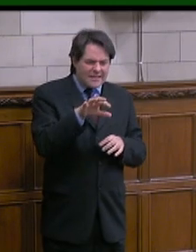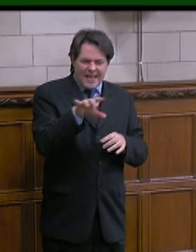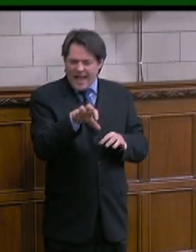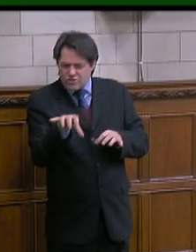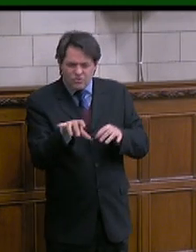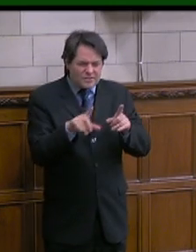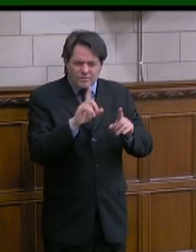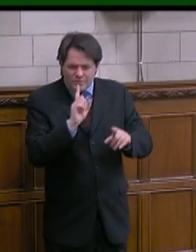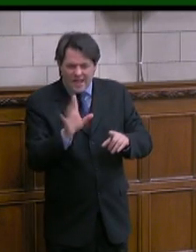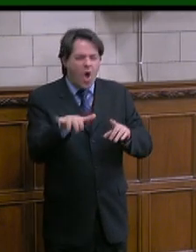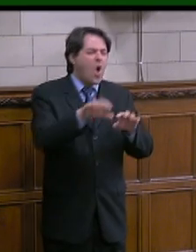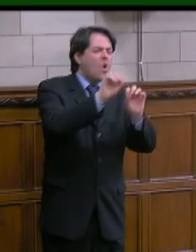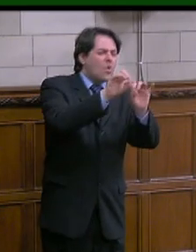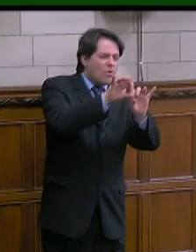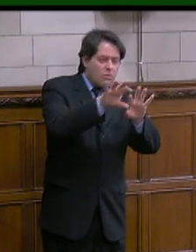I was able to sign and break down the barrier.